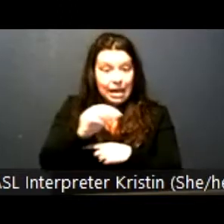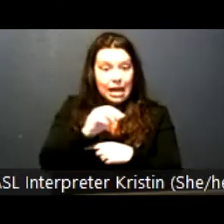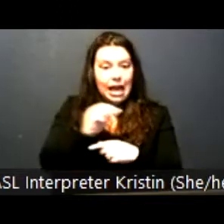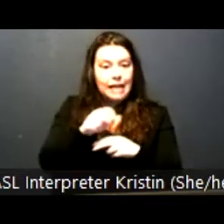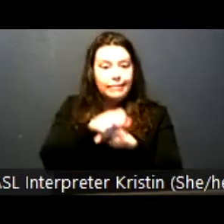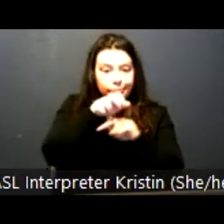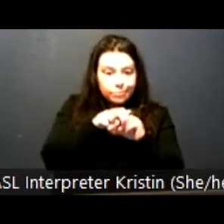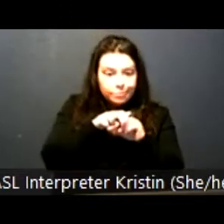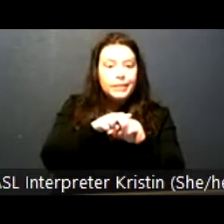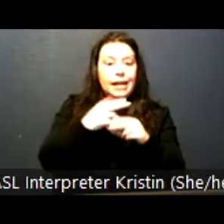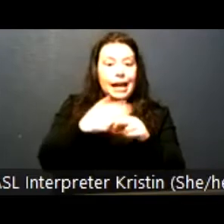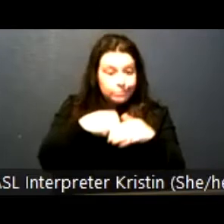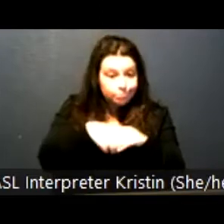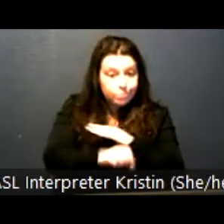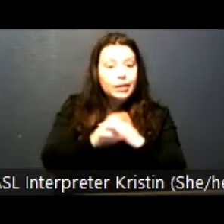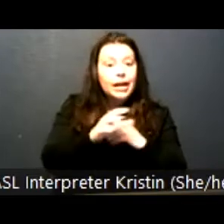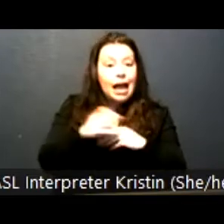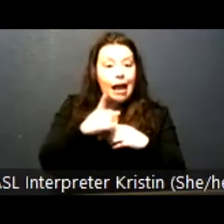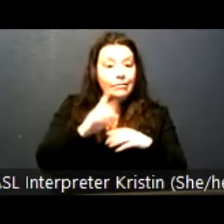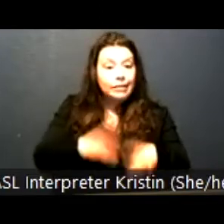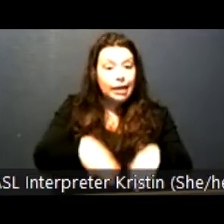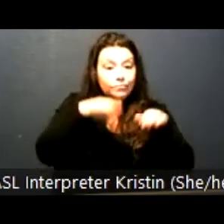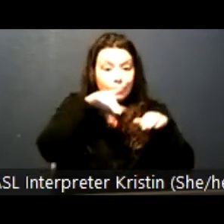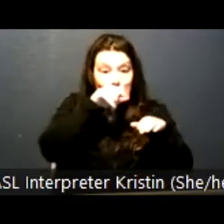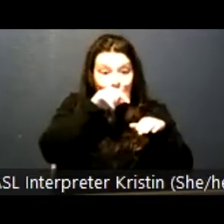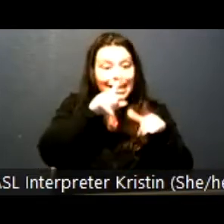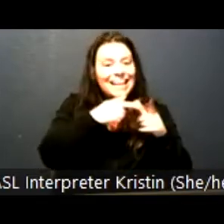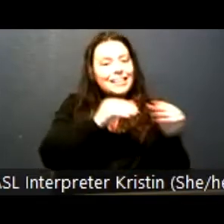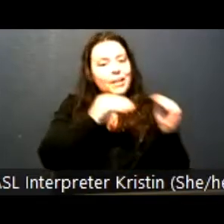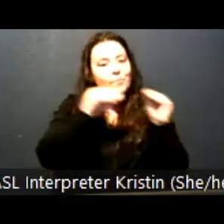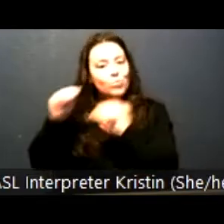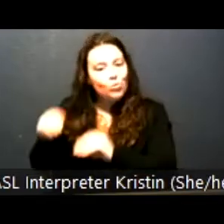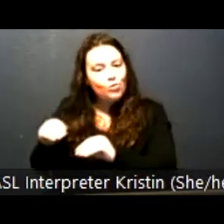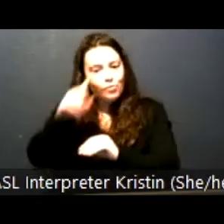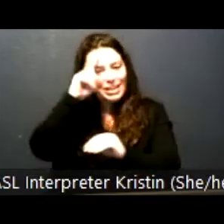and so they leave on a migration to find better habitat for food for the rest of the year.